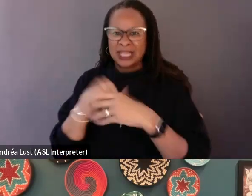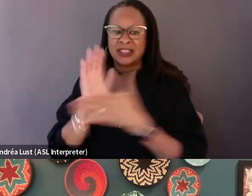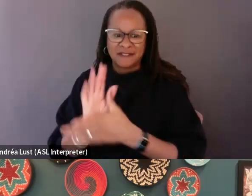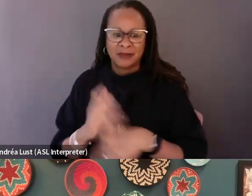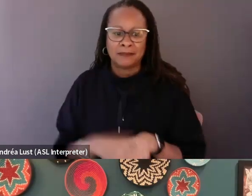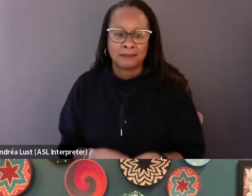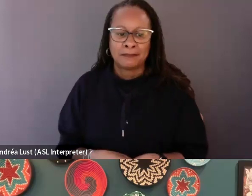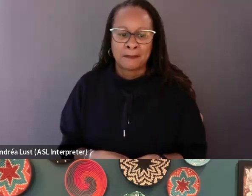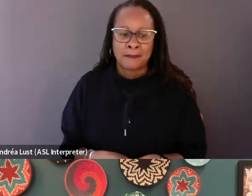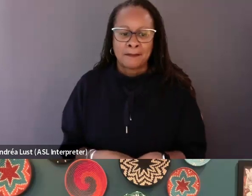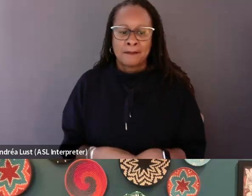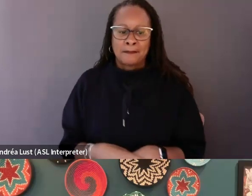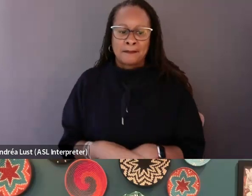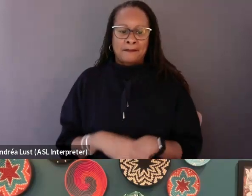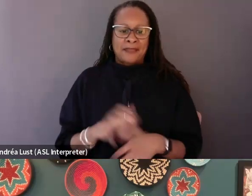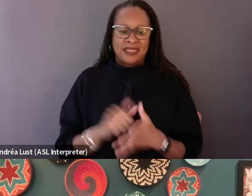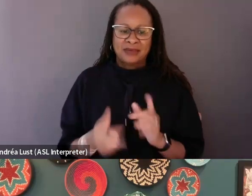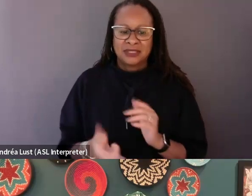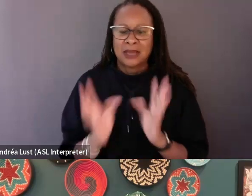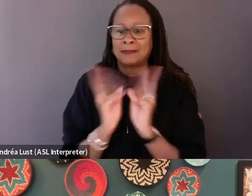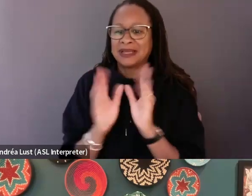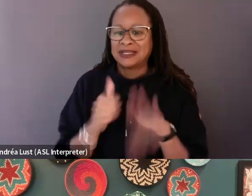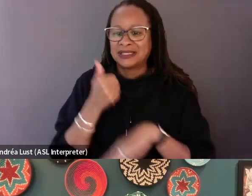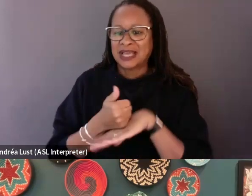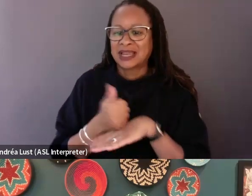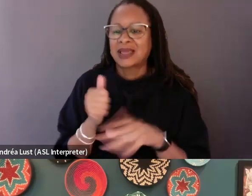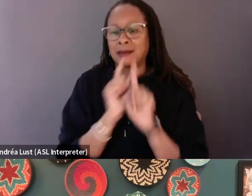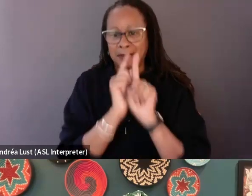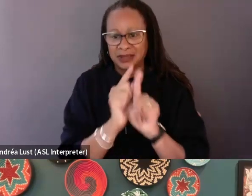So it was a meeting set up by our mentors at the accelerator lab,